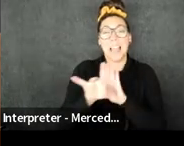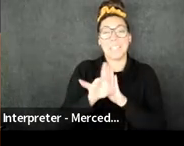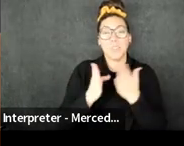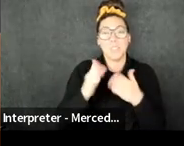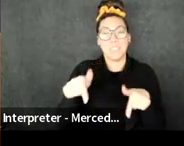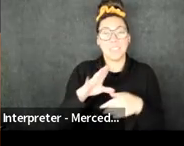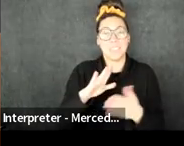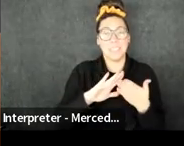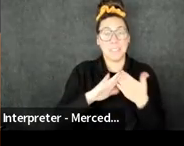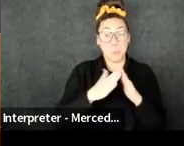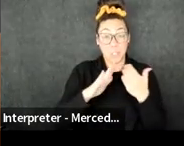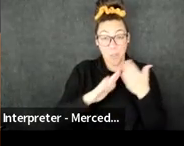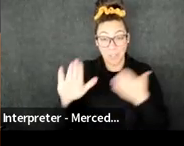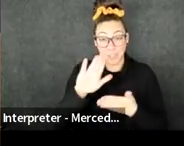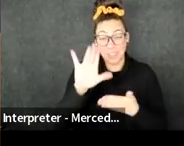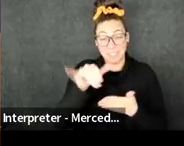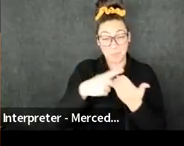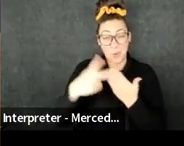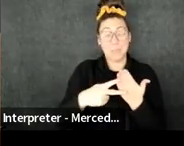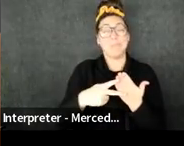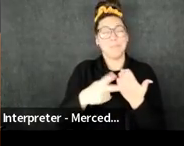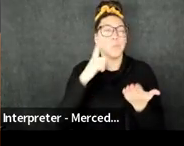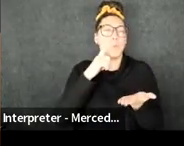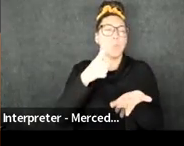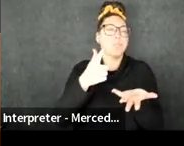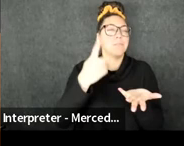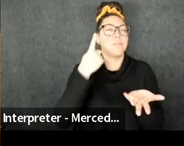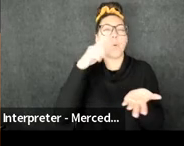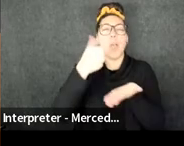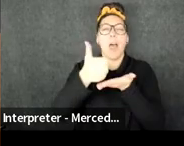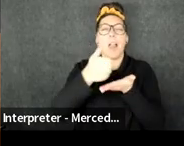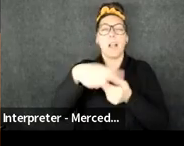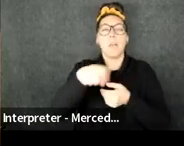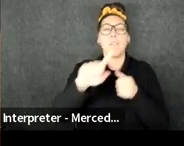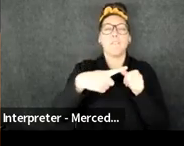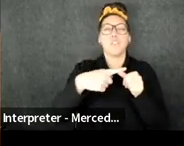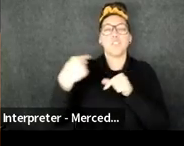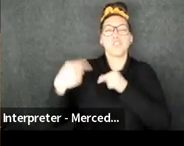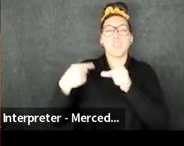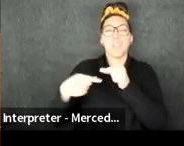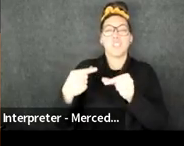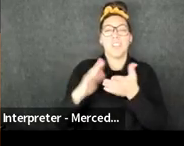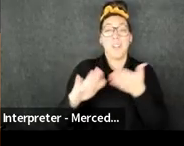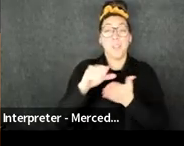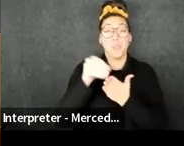And this program was to help or meant to help people who were first generation college students